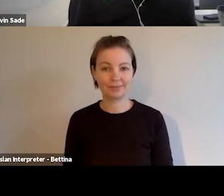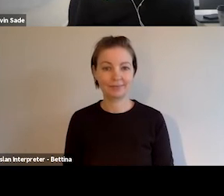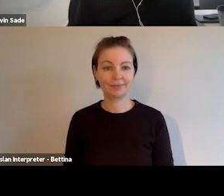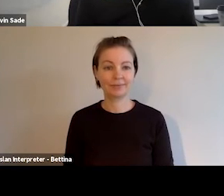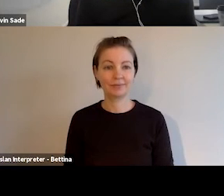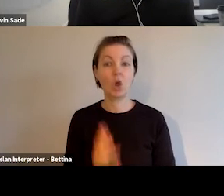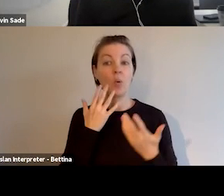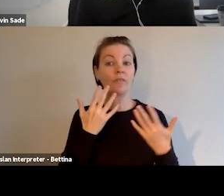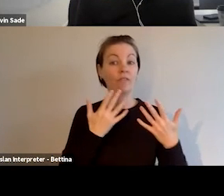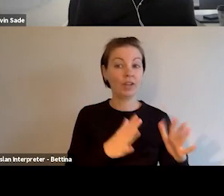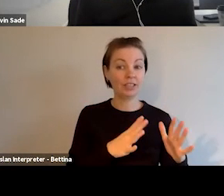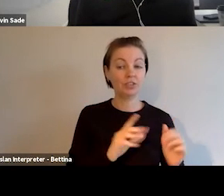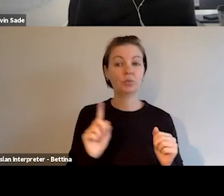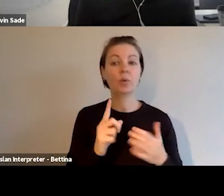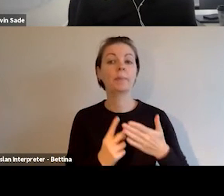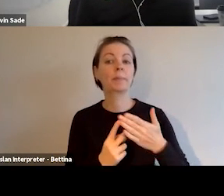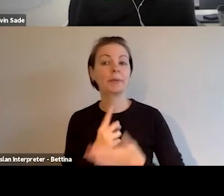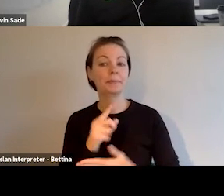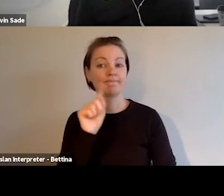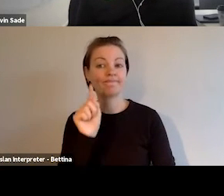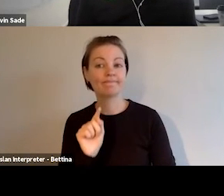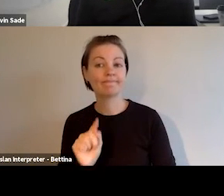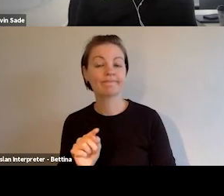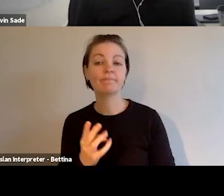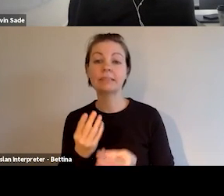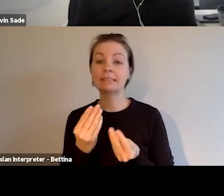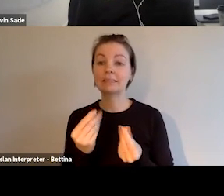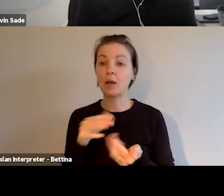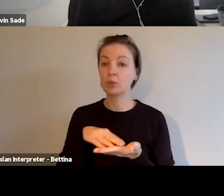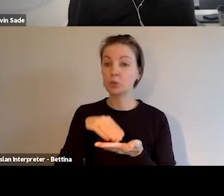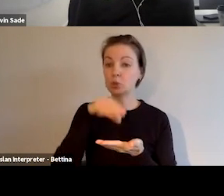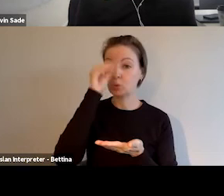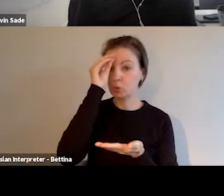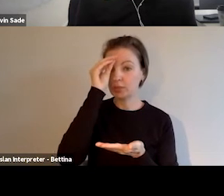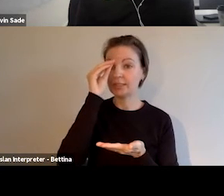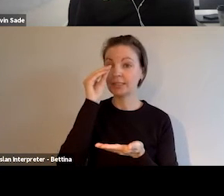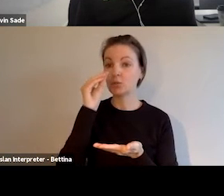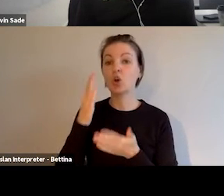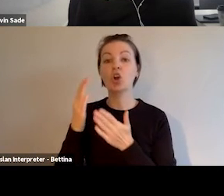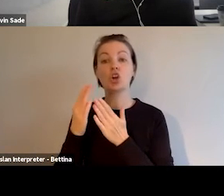as you so we have some students that were essentially embedded creative and certain projects, but other projects